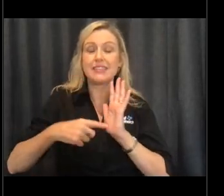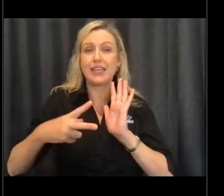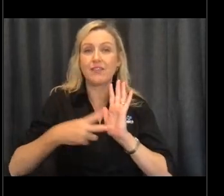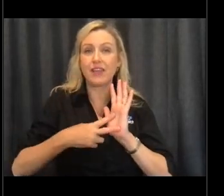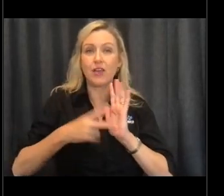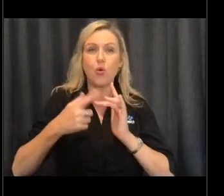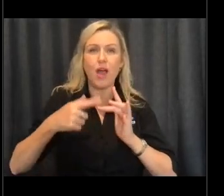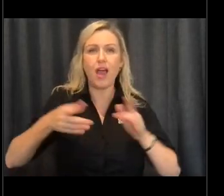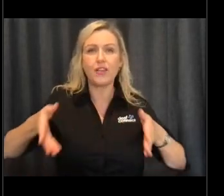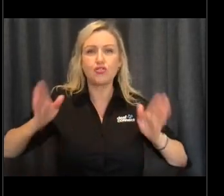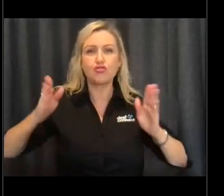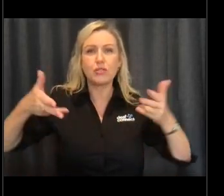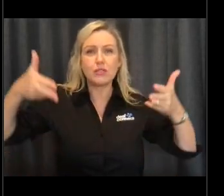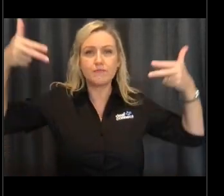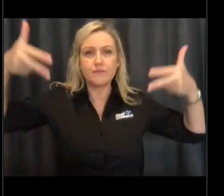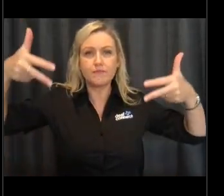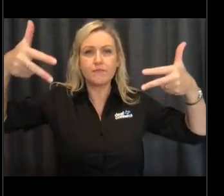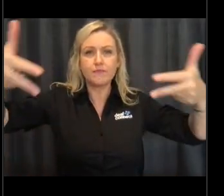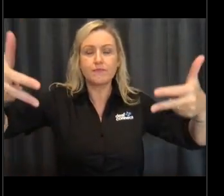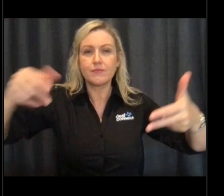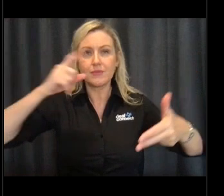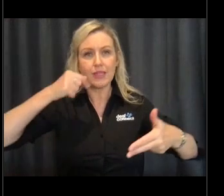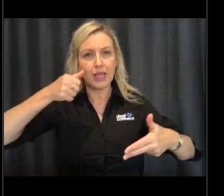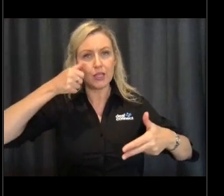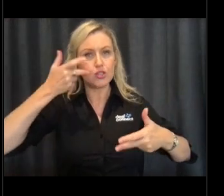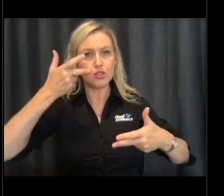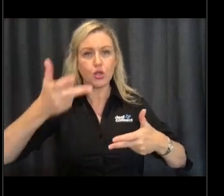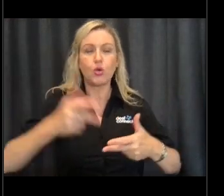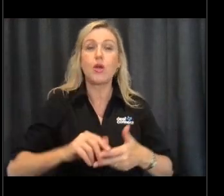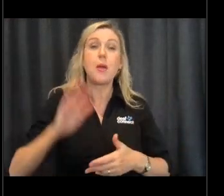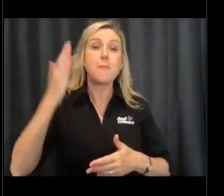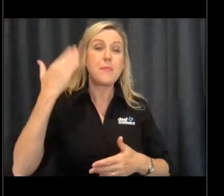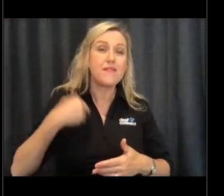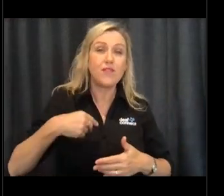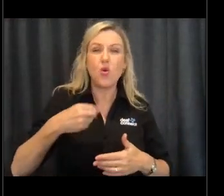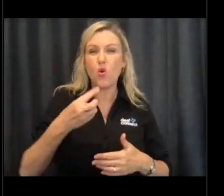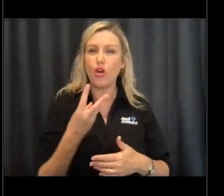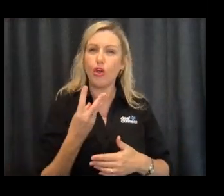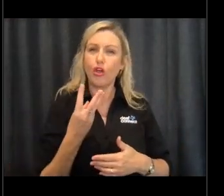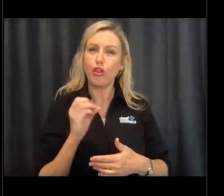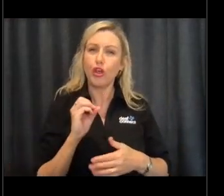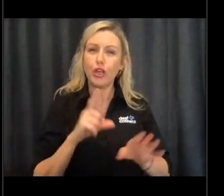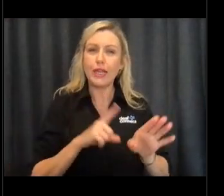So it's not as hard as it once was say, 30, 40, 50 years ago when there wasn't as much